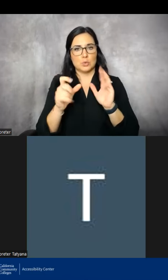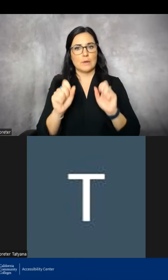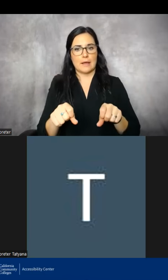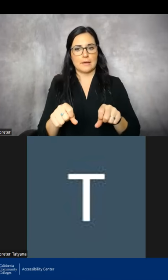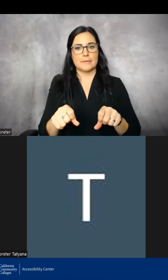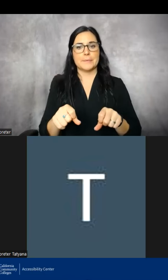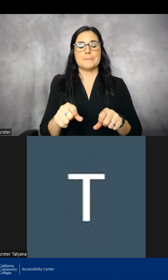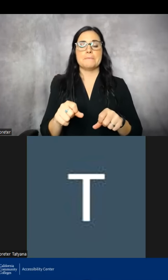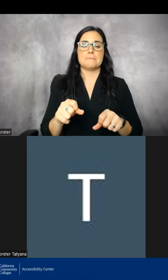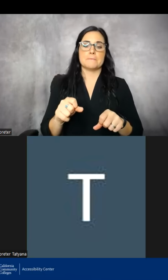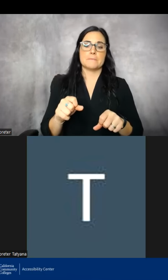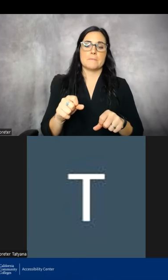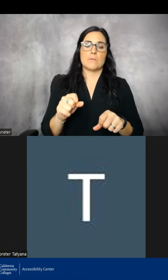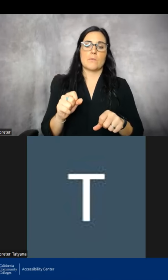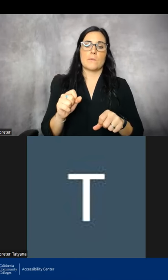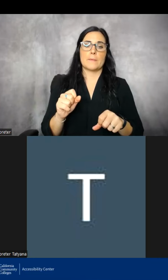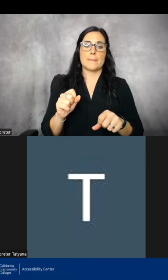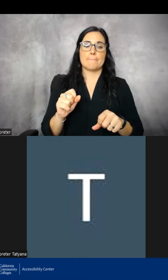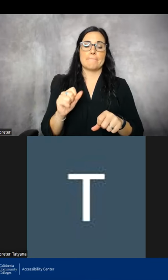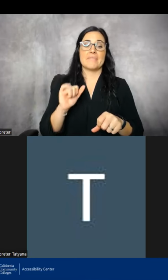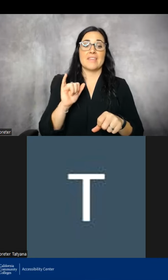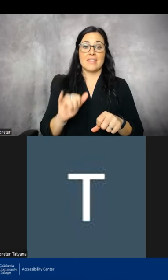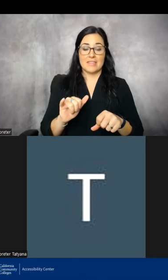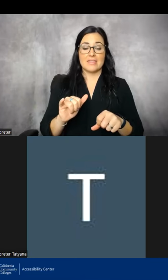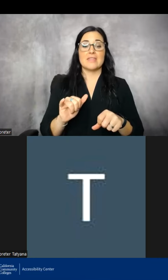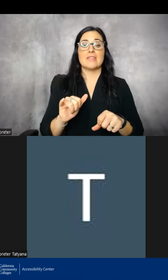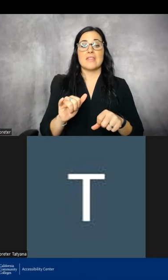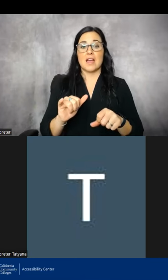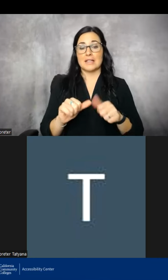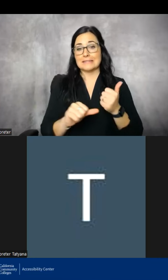And this will tell assistive technologies to switch